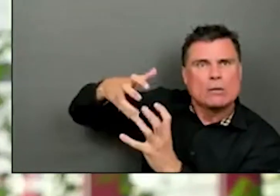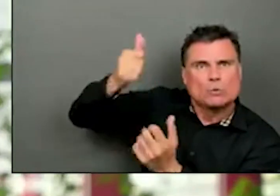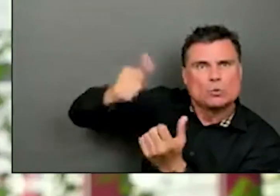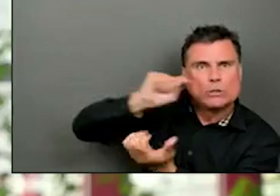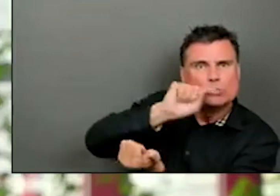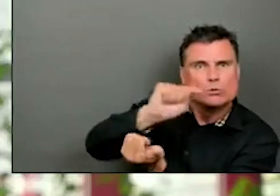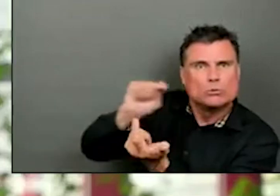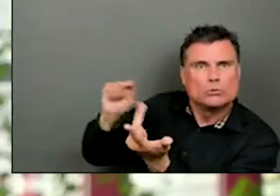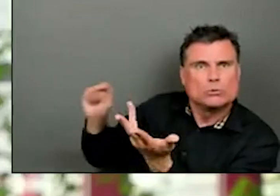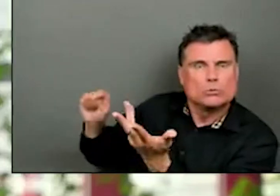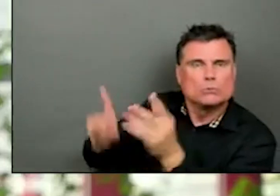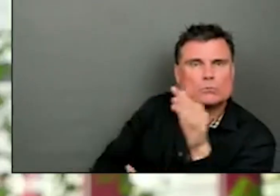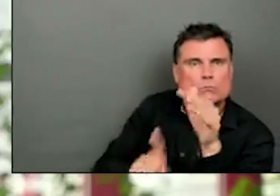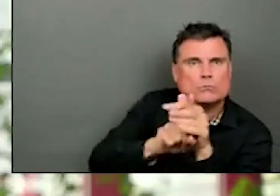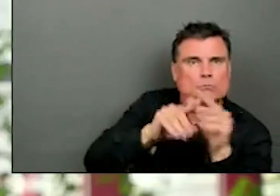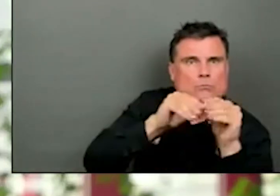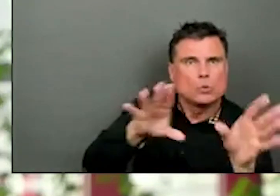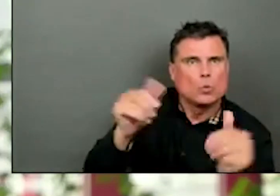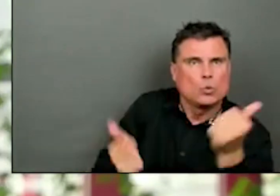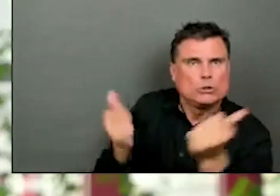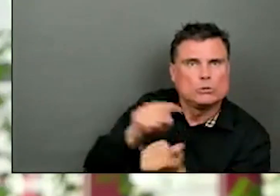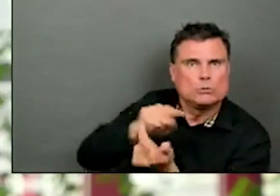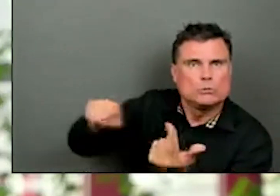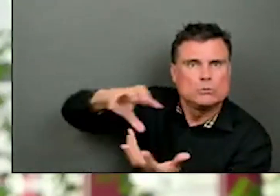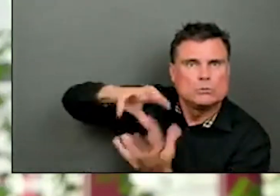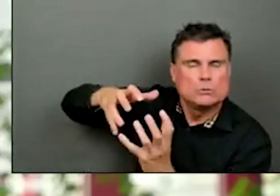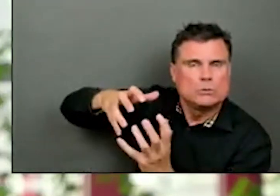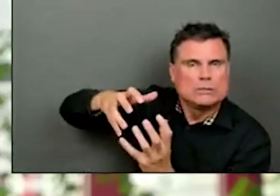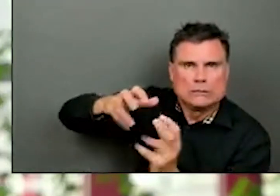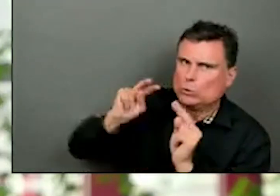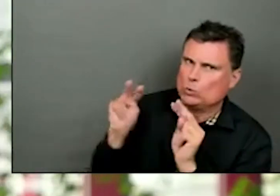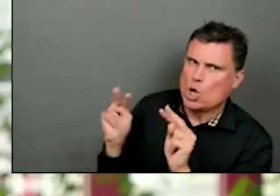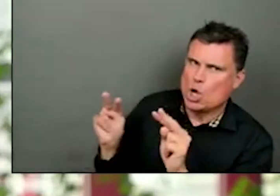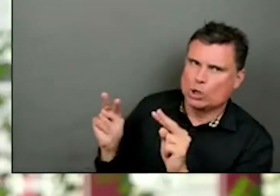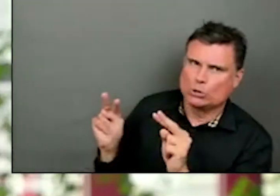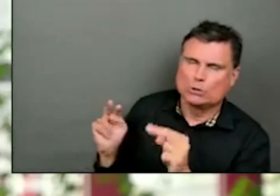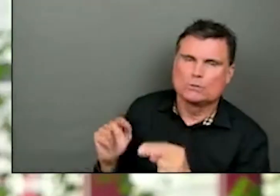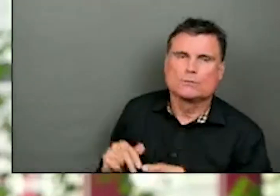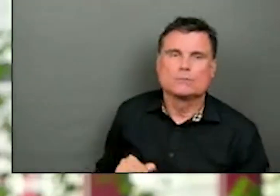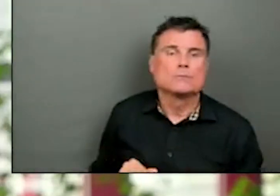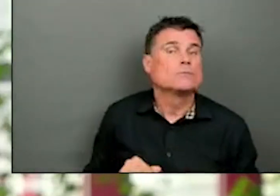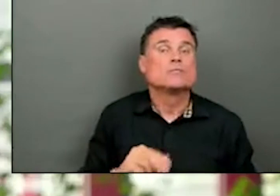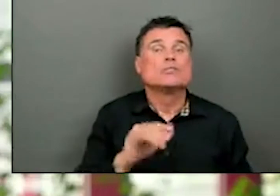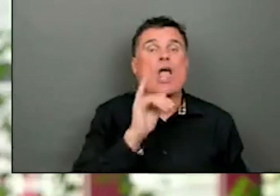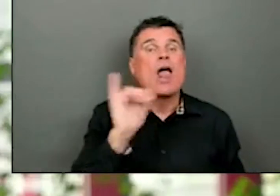an alien that virus that in space that we can shoot down it's about the virus that's being